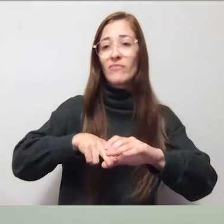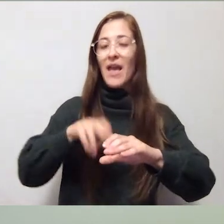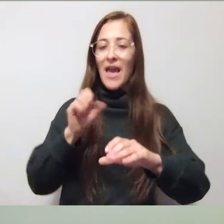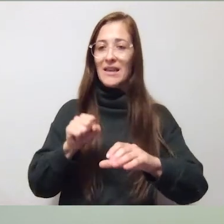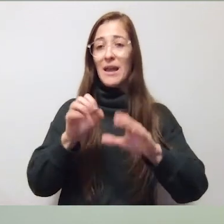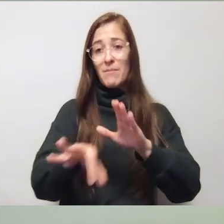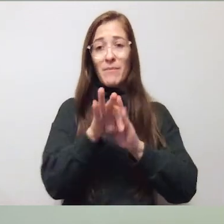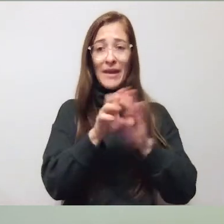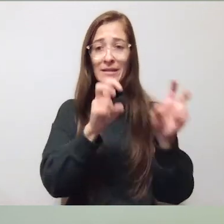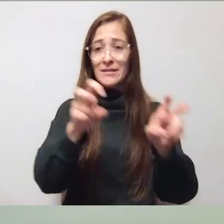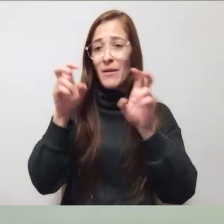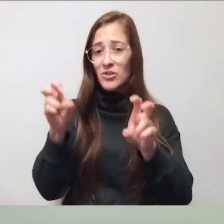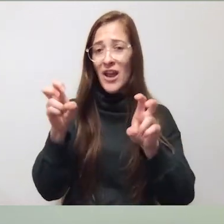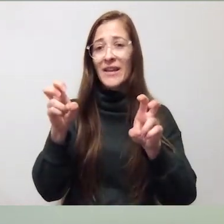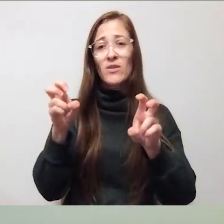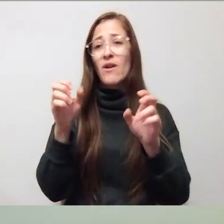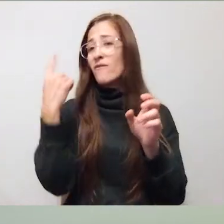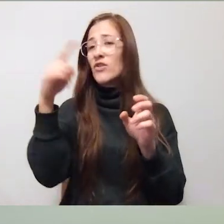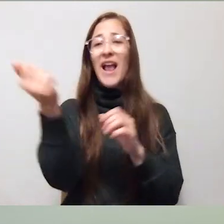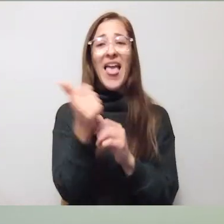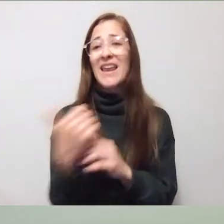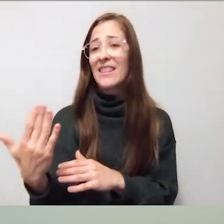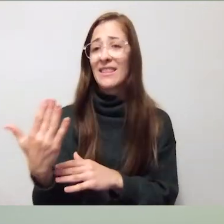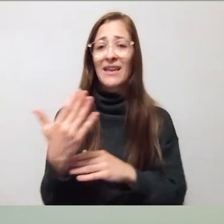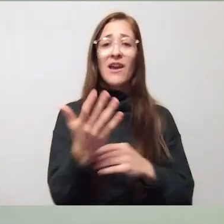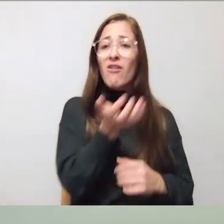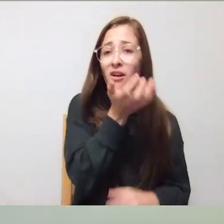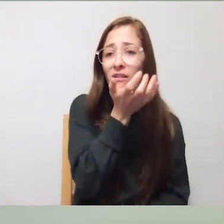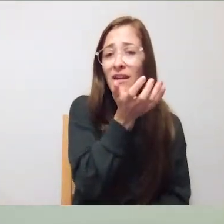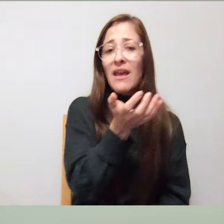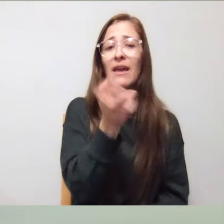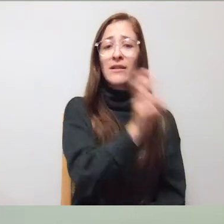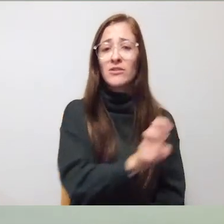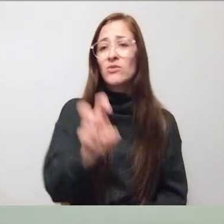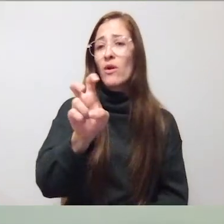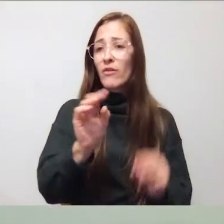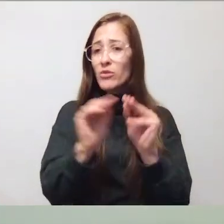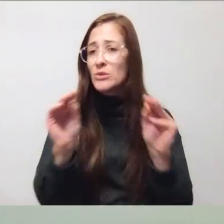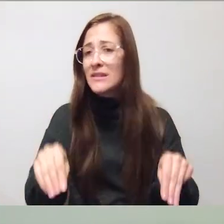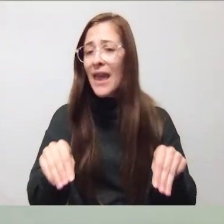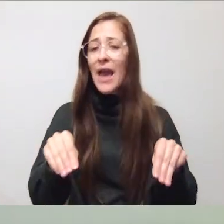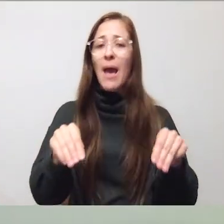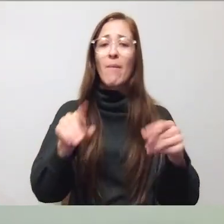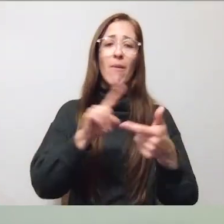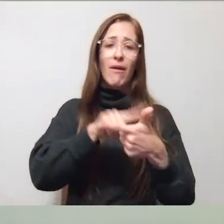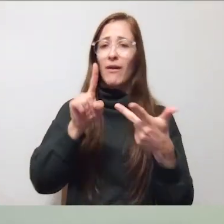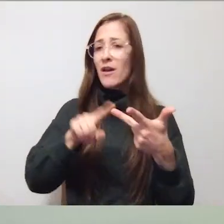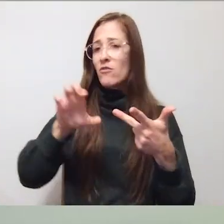you can't find a class on, from gardening to taking a tour of a museum, to crafts, you know, you name it, it's available.